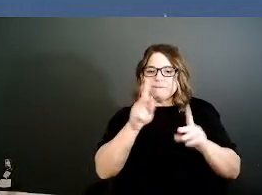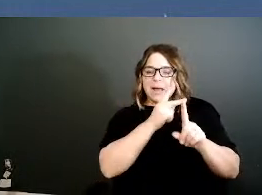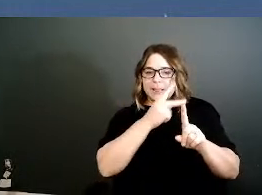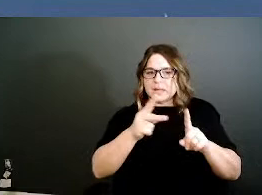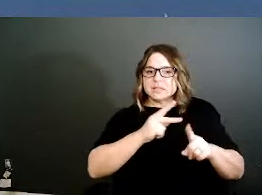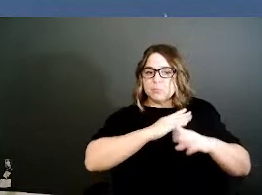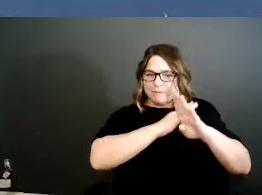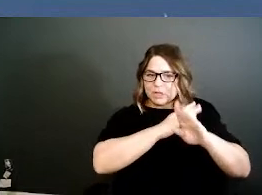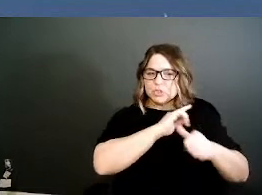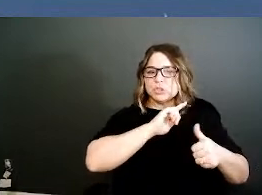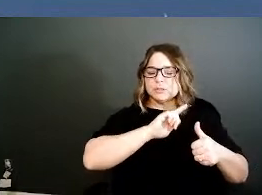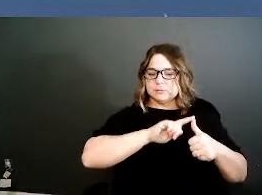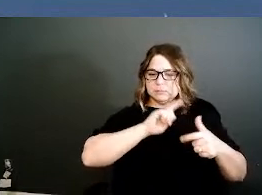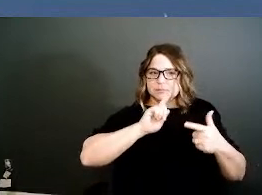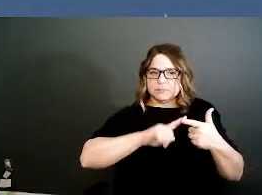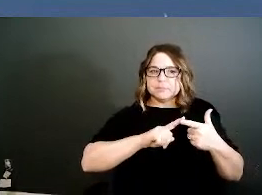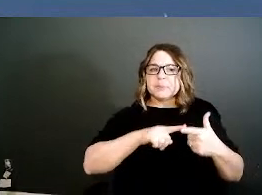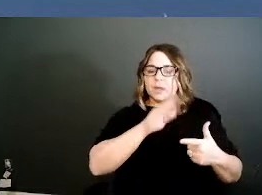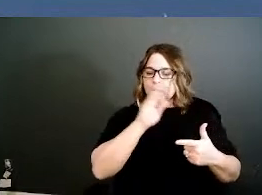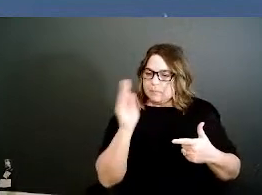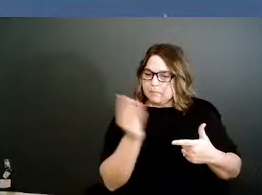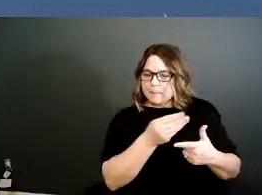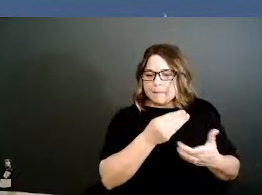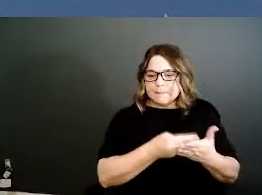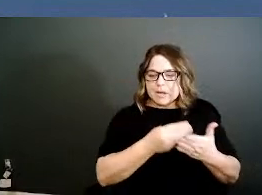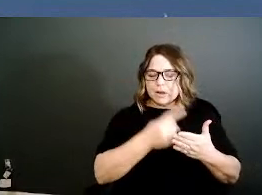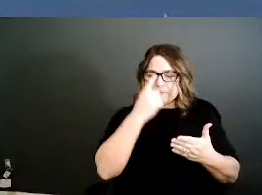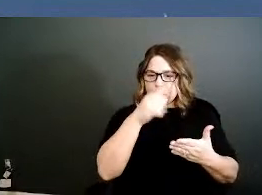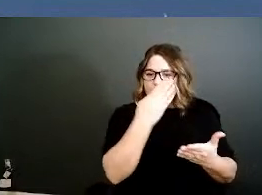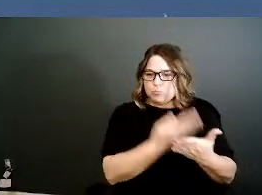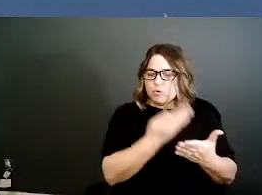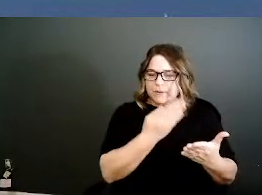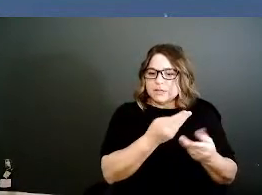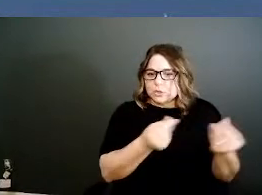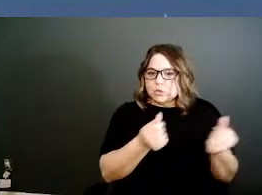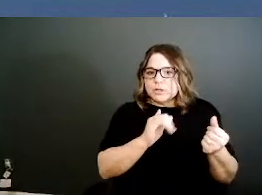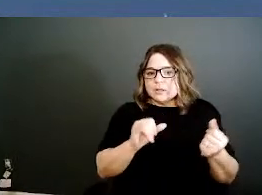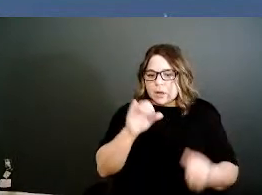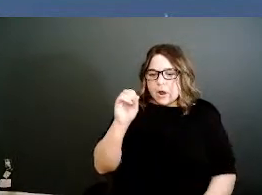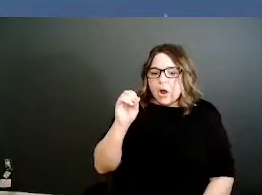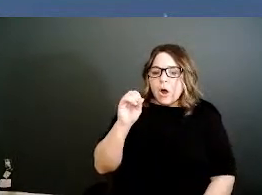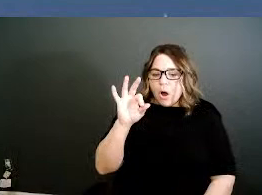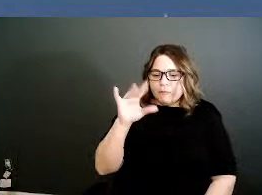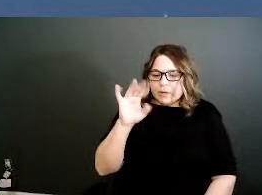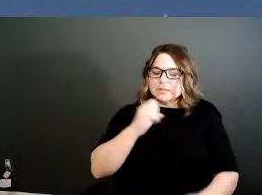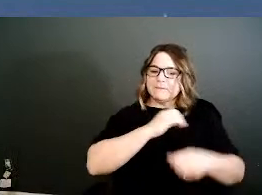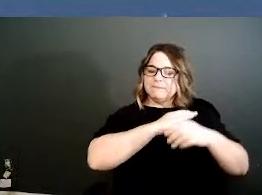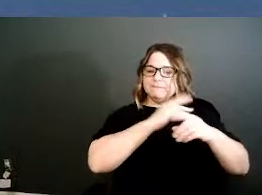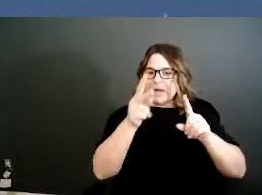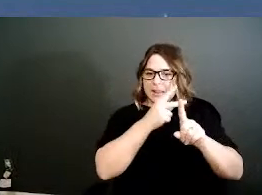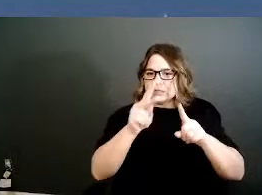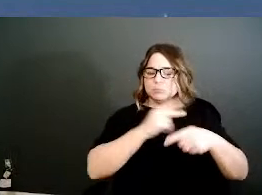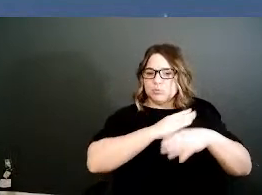SUCH AS THE STABLE HOME, STABLE SCHOOLS AND MINNEAPOLIS STRATEGIC OUTREACH INITIATIVE.